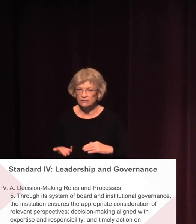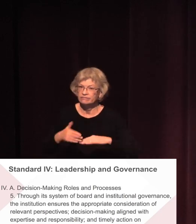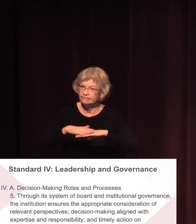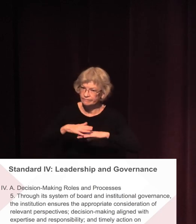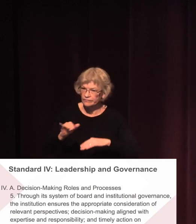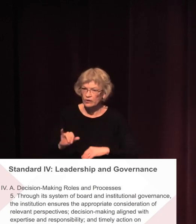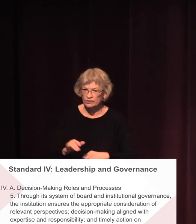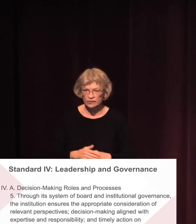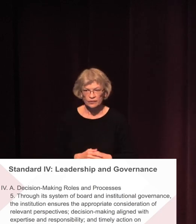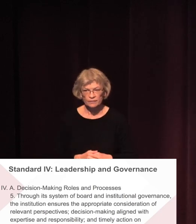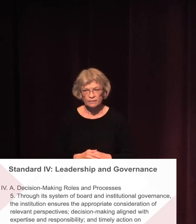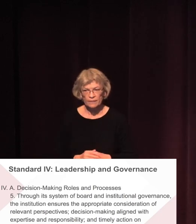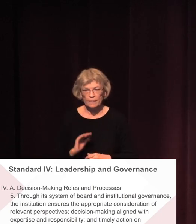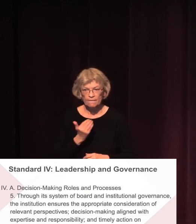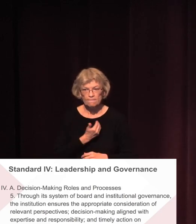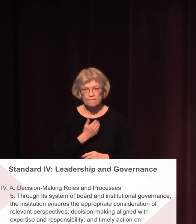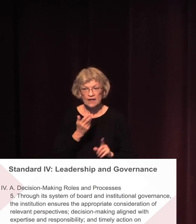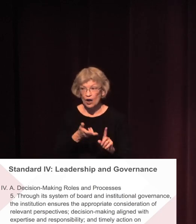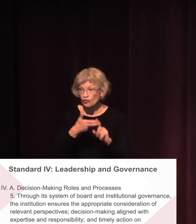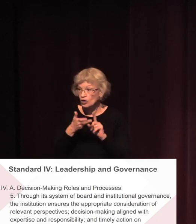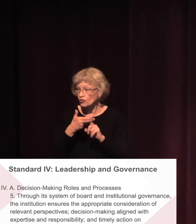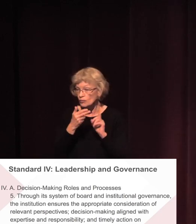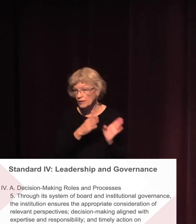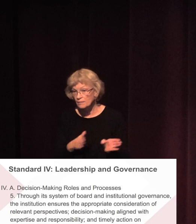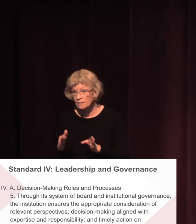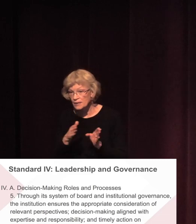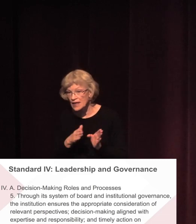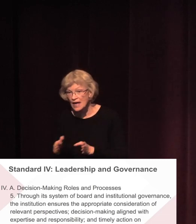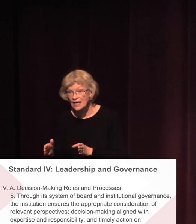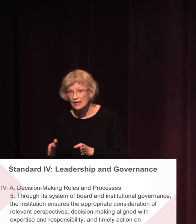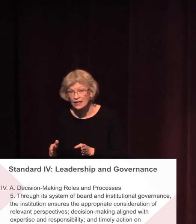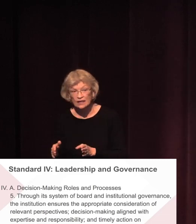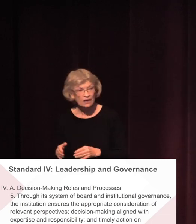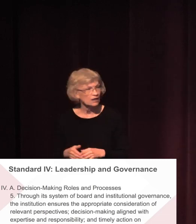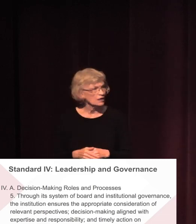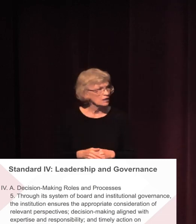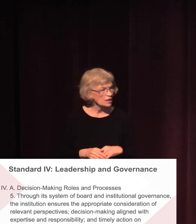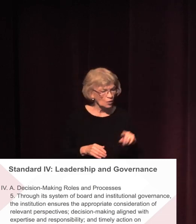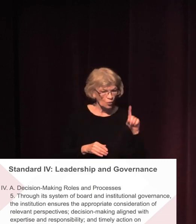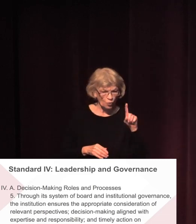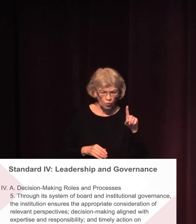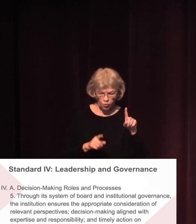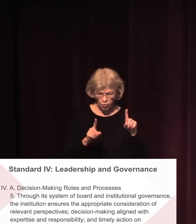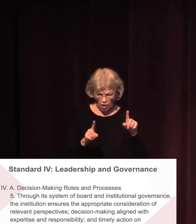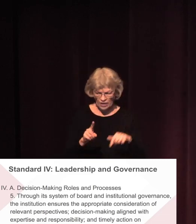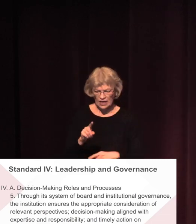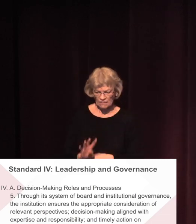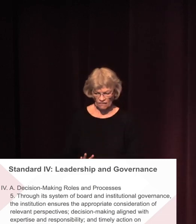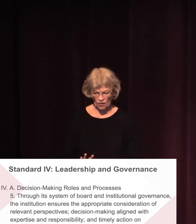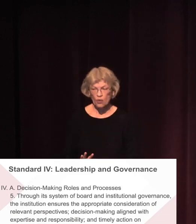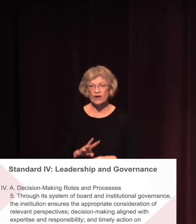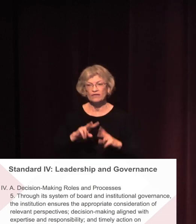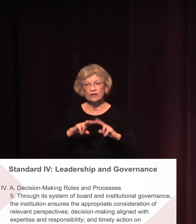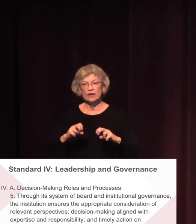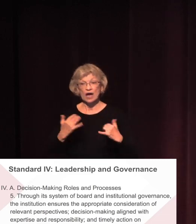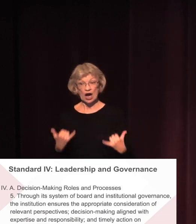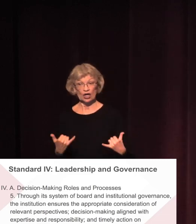college decision-making processes are evident on top of that. Our improvement planning for standards